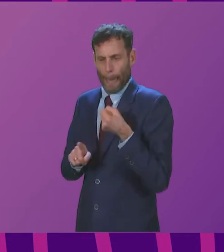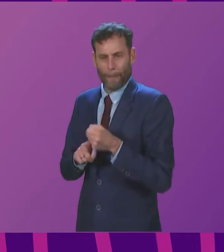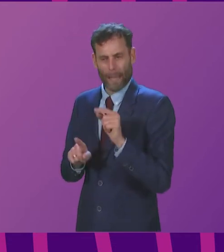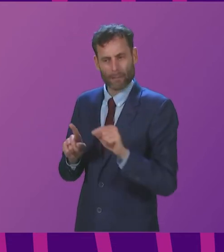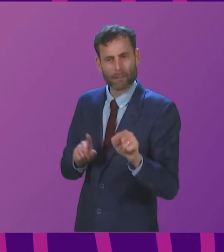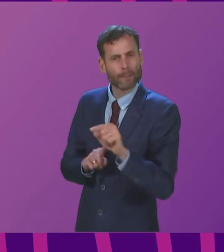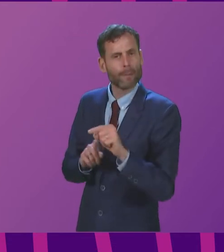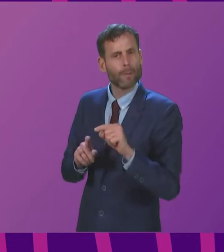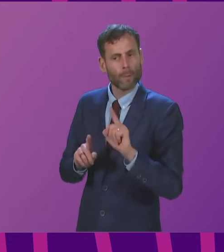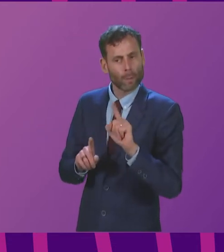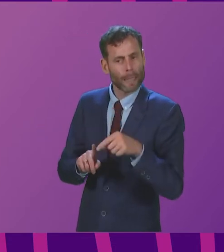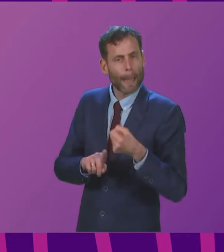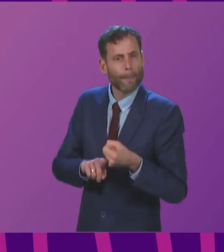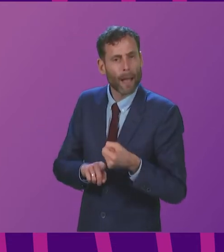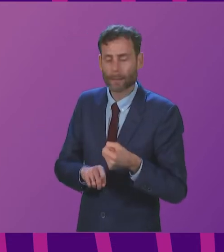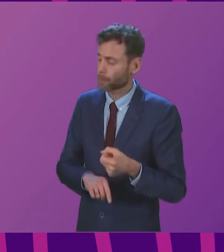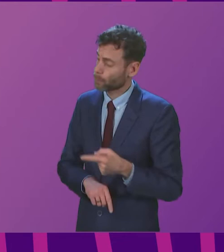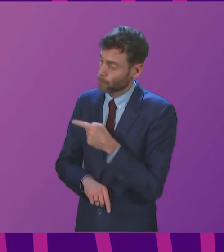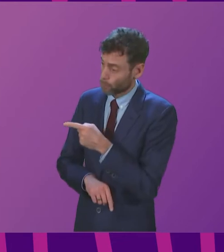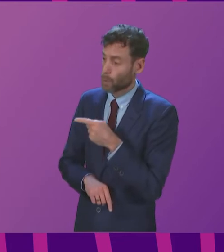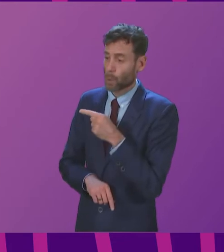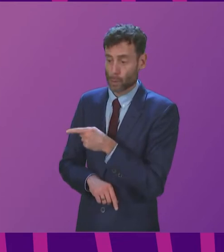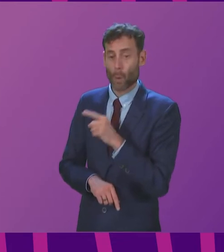the plans are to ensure that the inquiry is based on human rights and that it does those things?